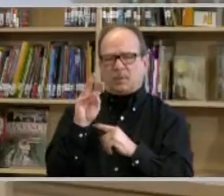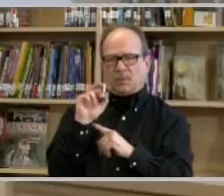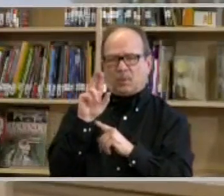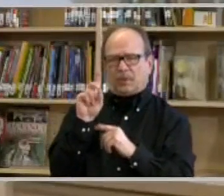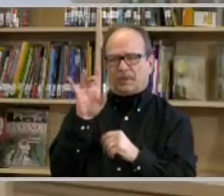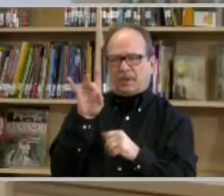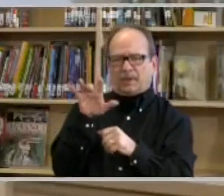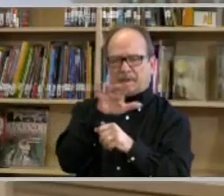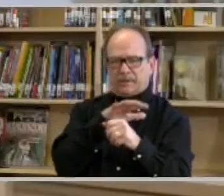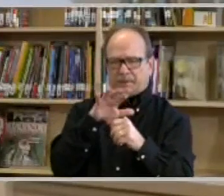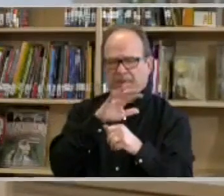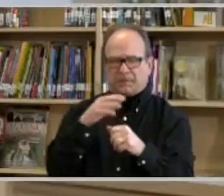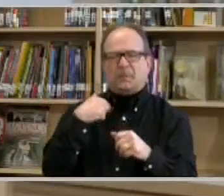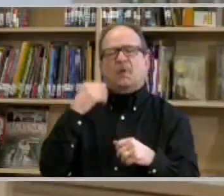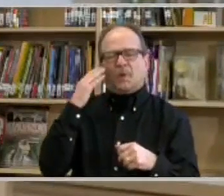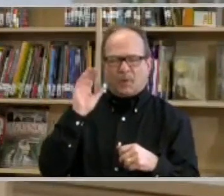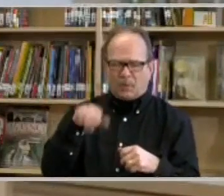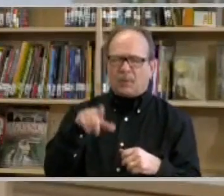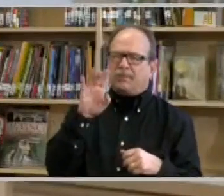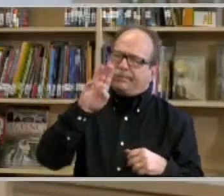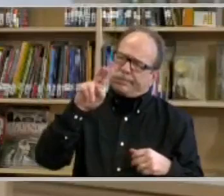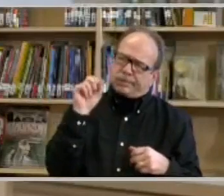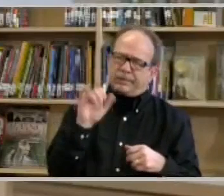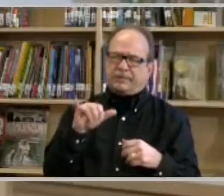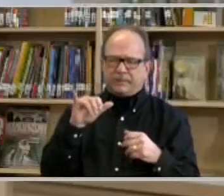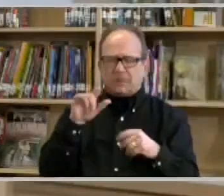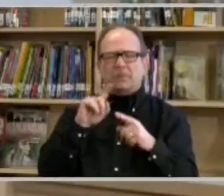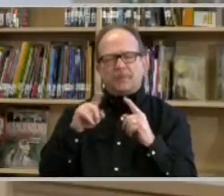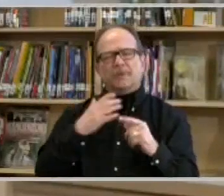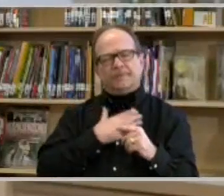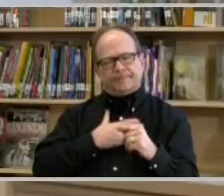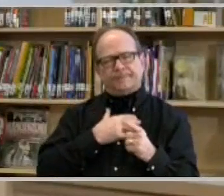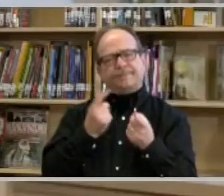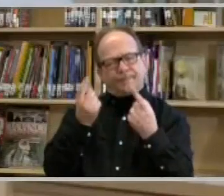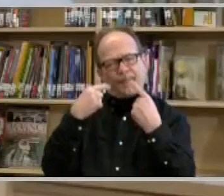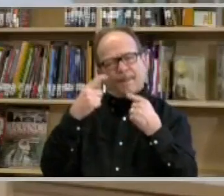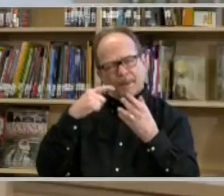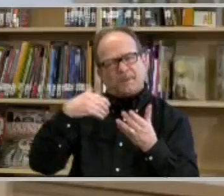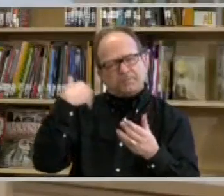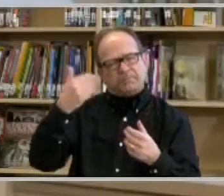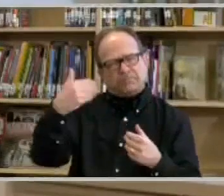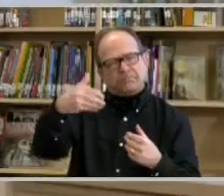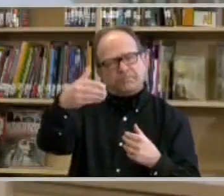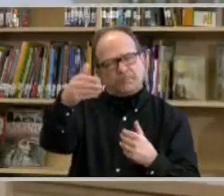I KNOW YOUR JOB AND HIS JOB IS THE BUSIEST JOB IN THE DISTRICT